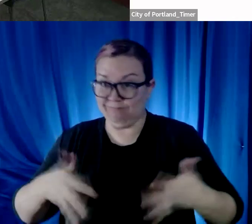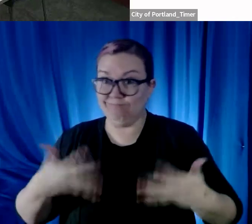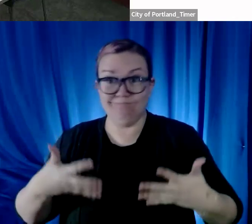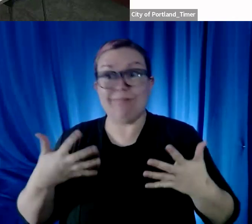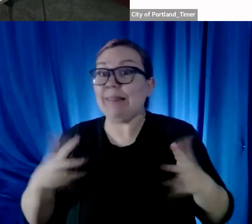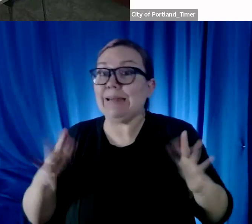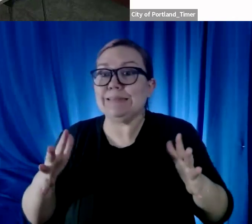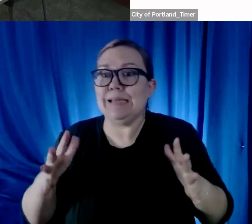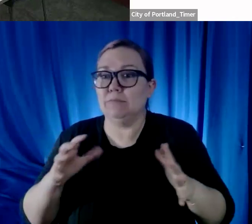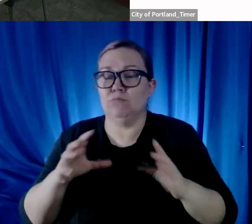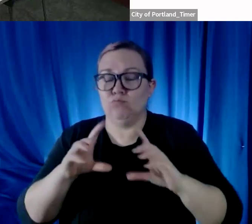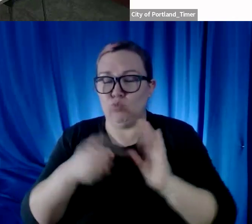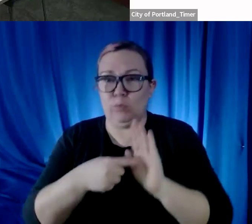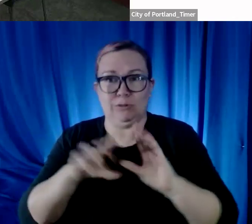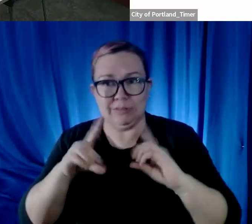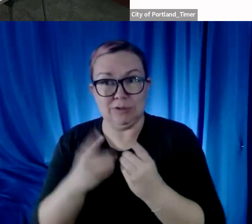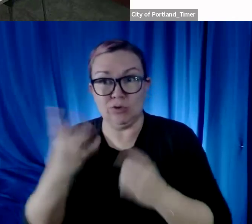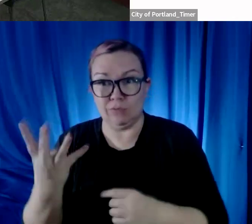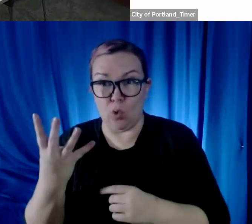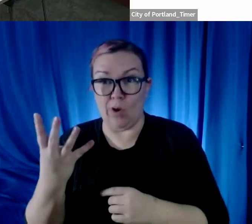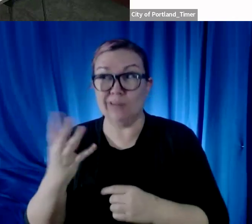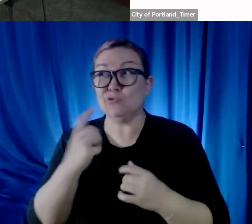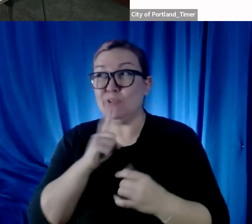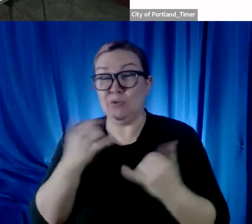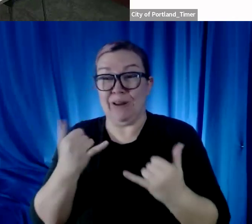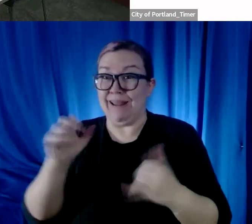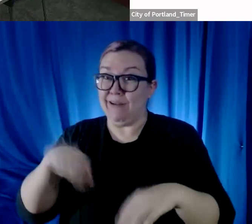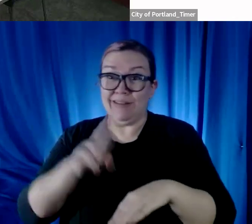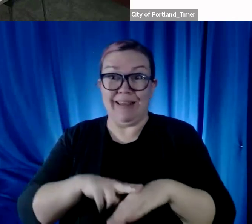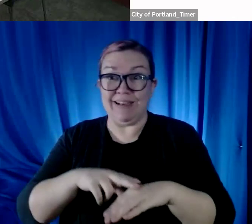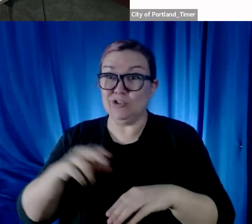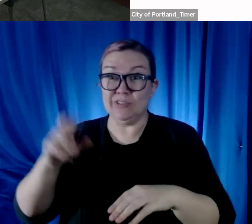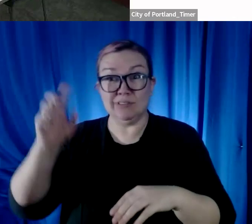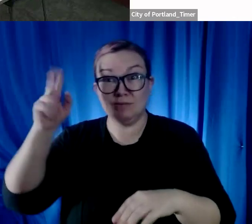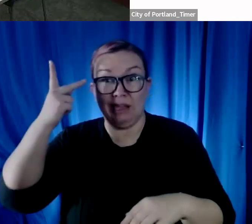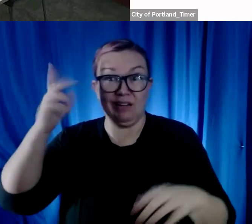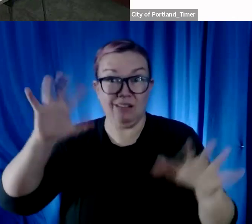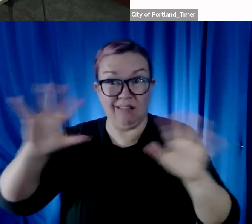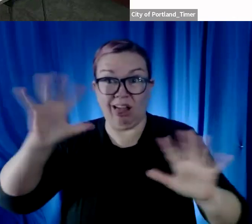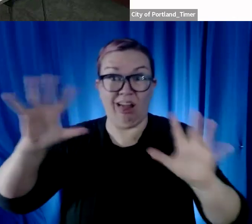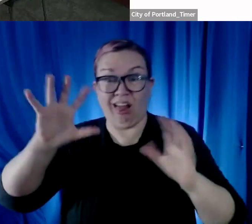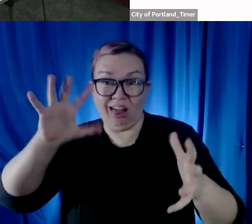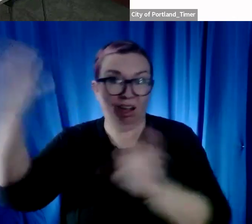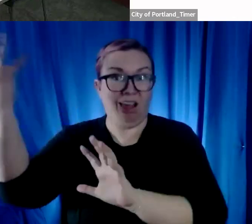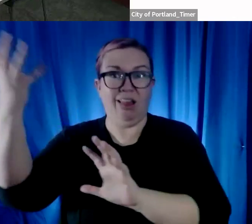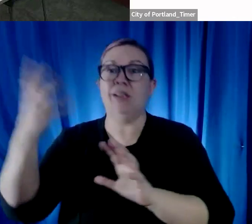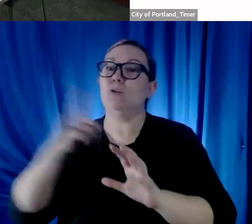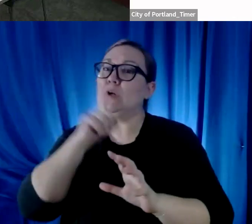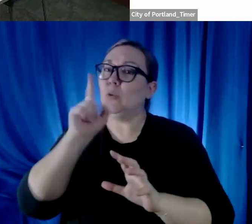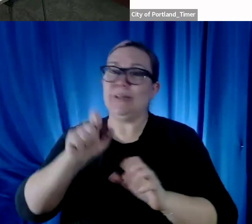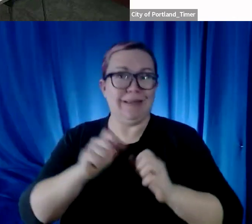At a time when our nation's democracy is in peril, there's been a renewed interest and importance in reviving civic life at the local level.